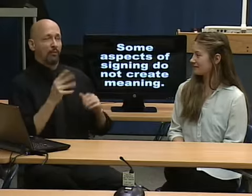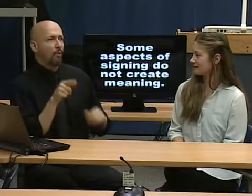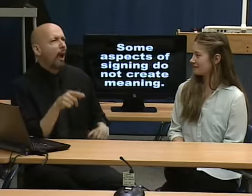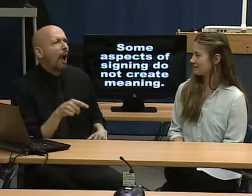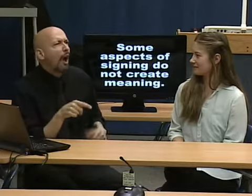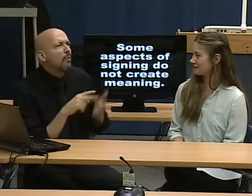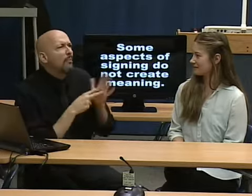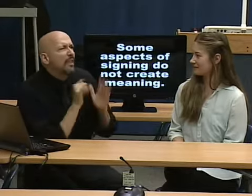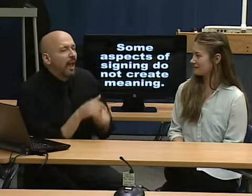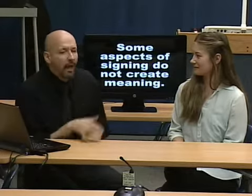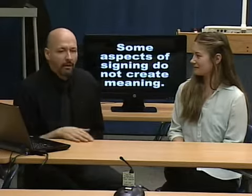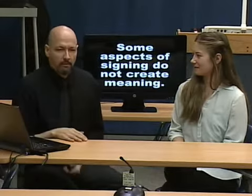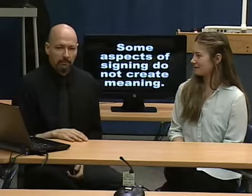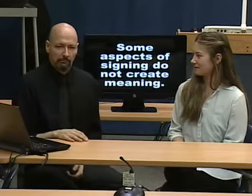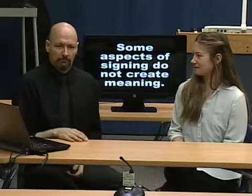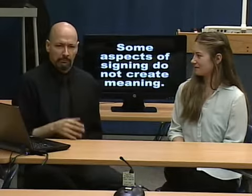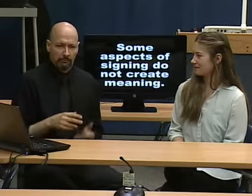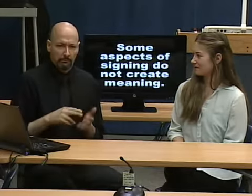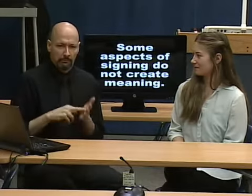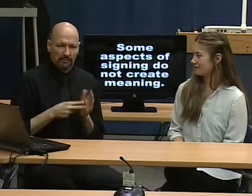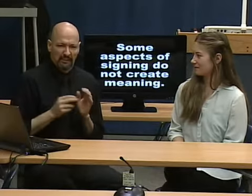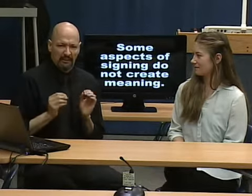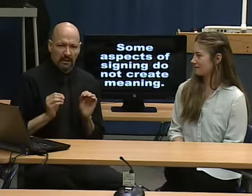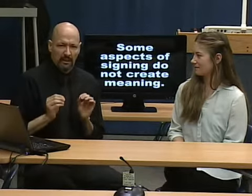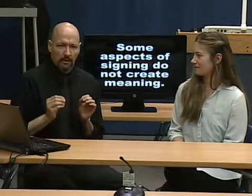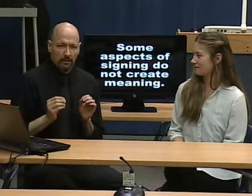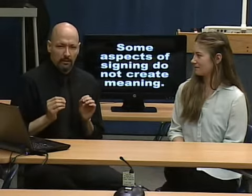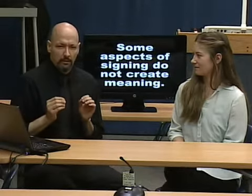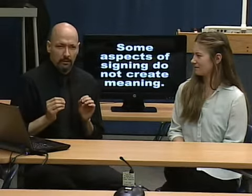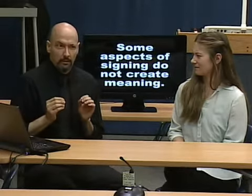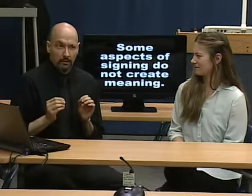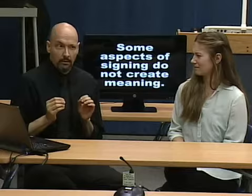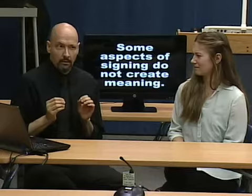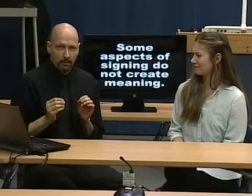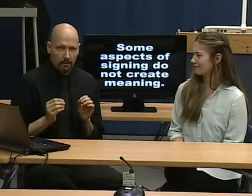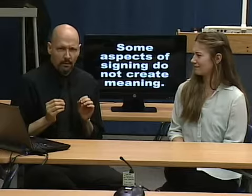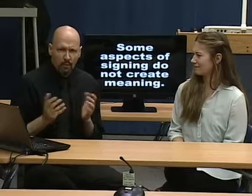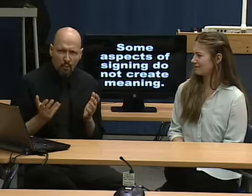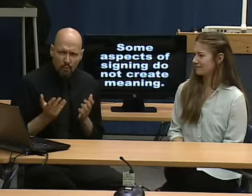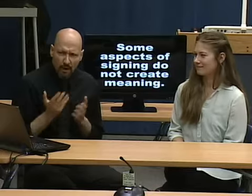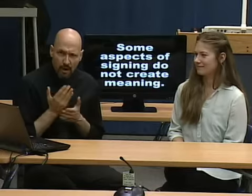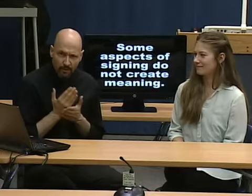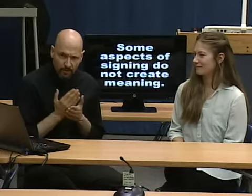and you say, "What's that mean?" "It doesn't mean anything." What part?